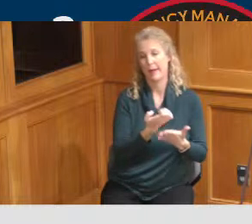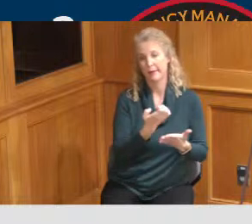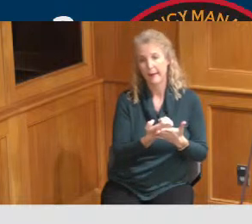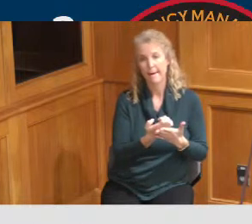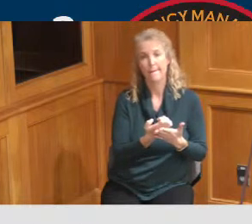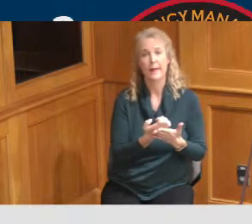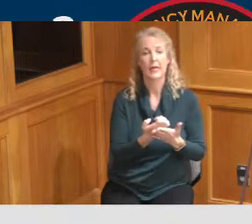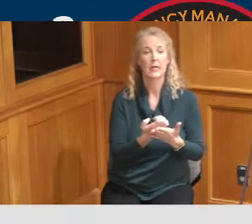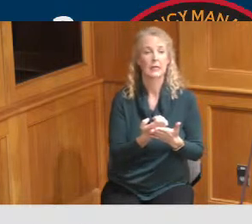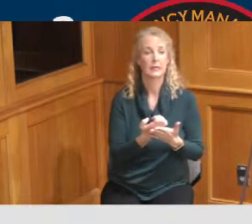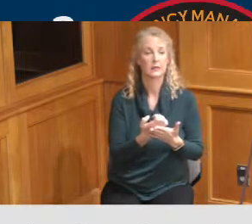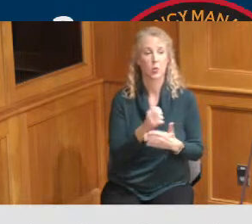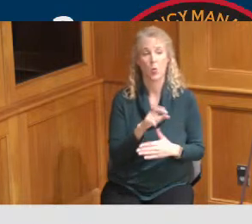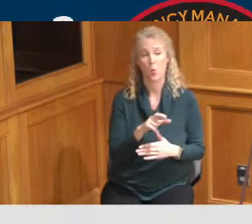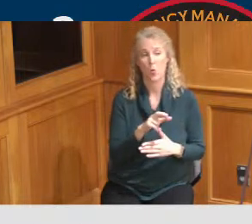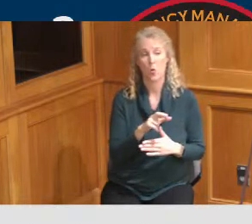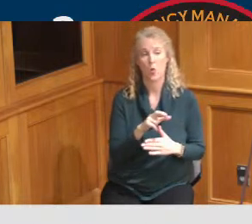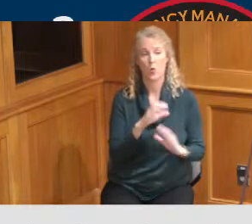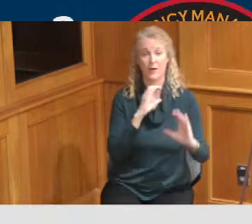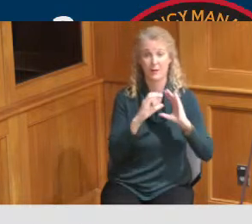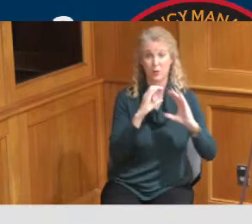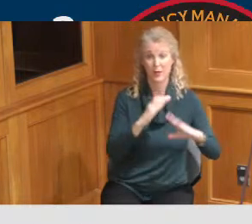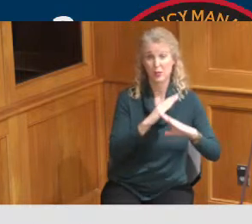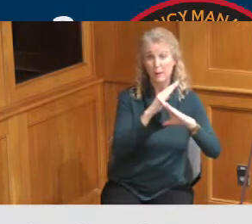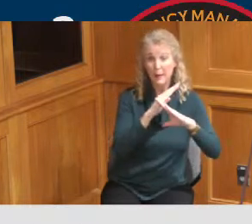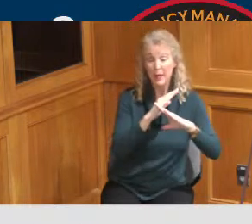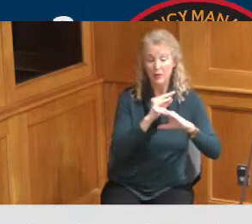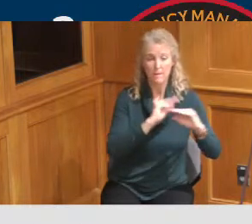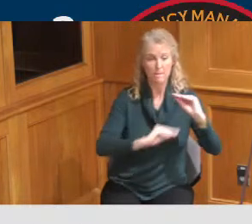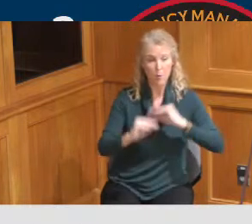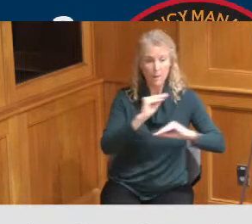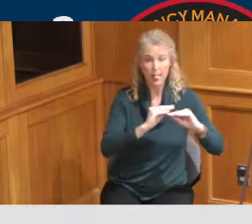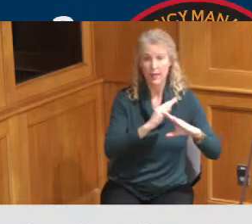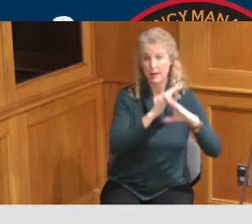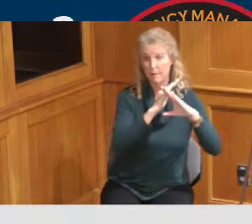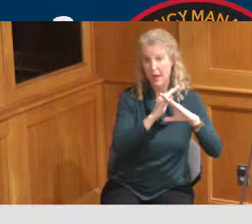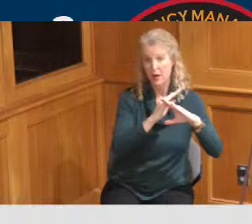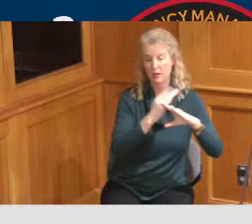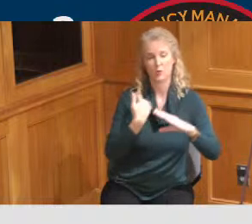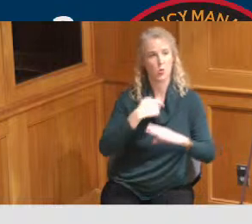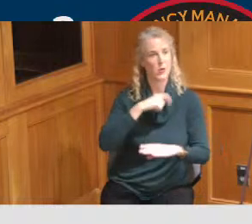language barriers any kind of Mobility barriers we need to make sure that we're working with